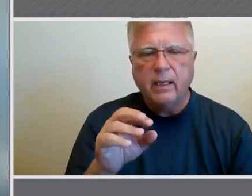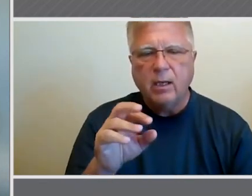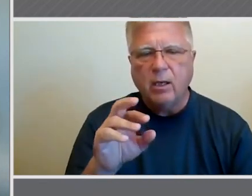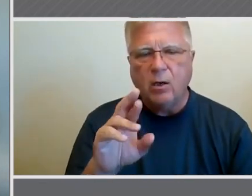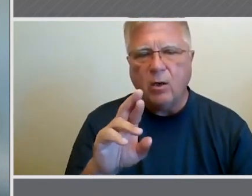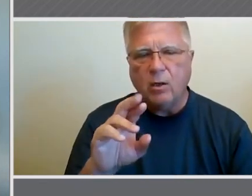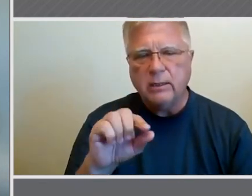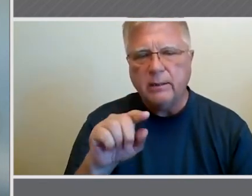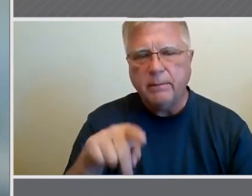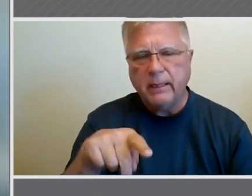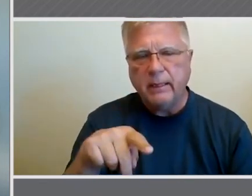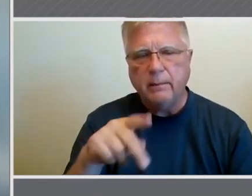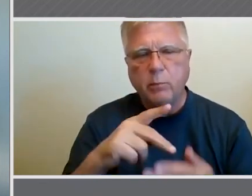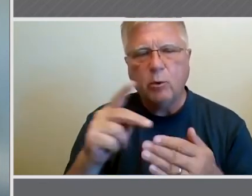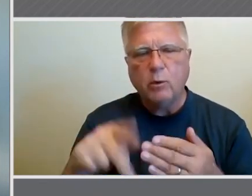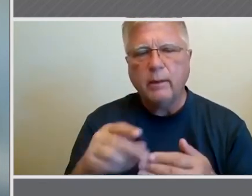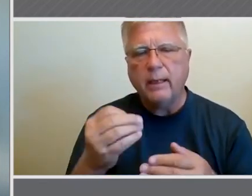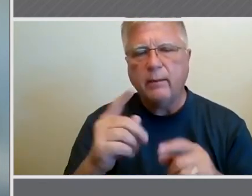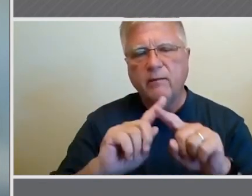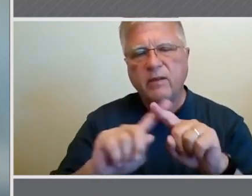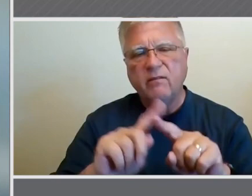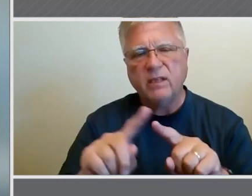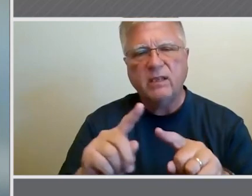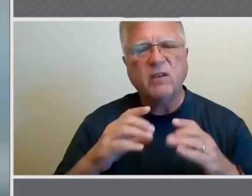We also have a number of consumer programs.